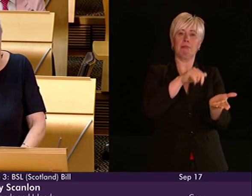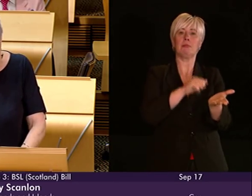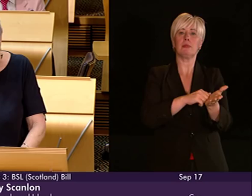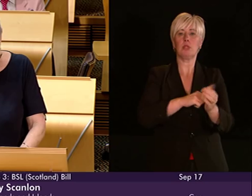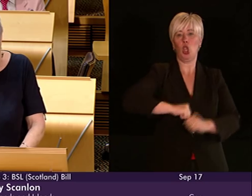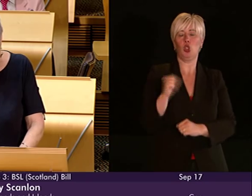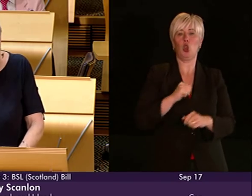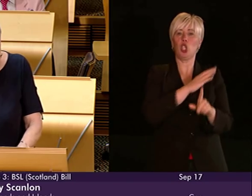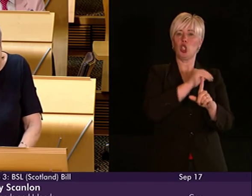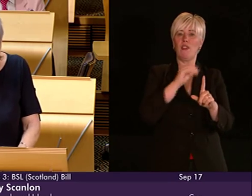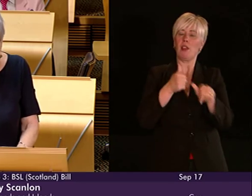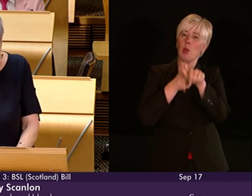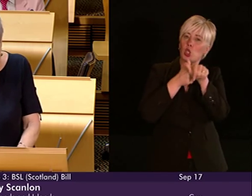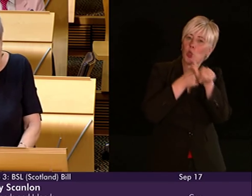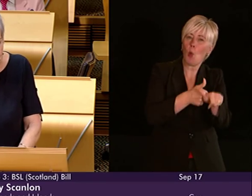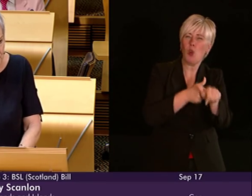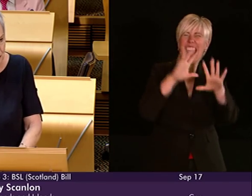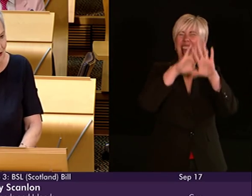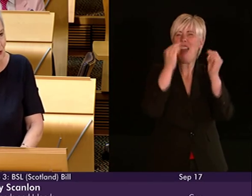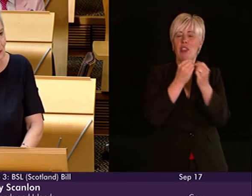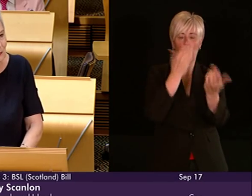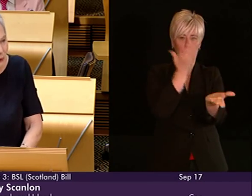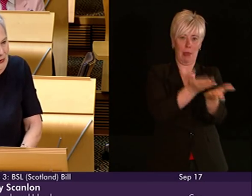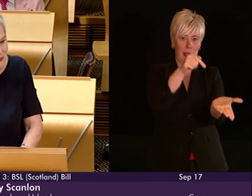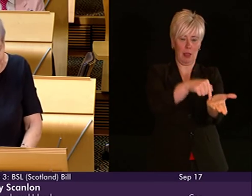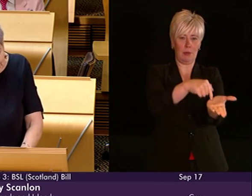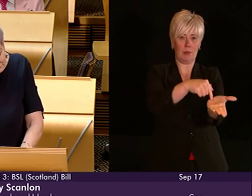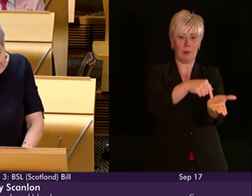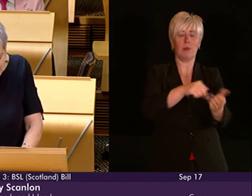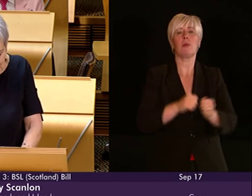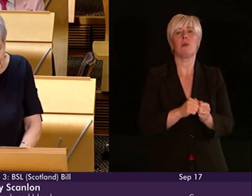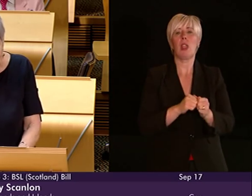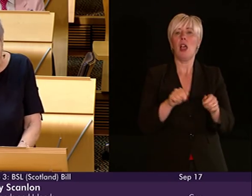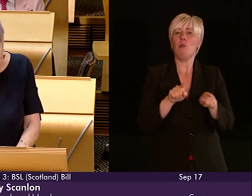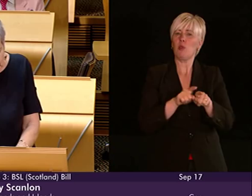Conservatives support every word in the bill, but we are also looking for more. Once again,